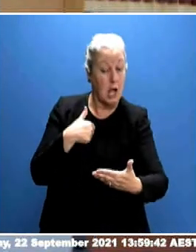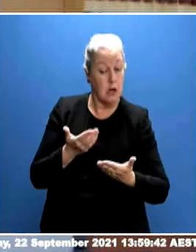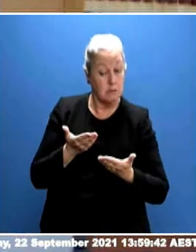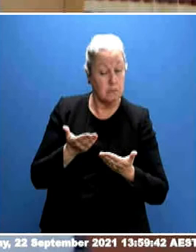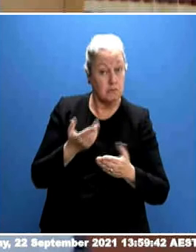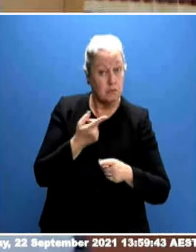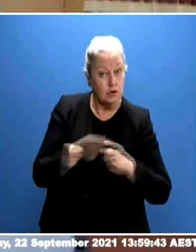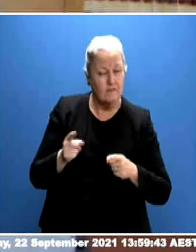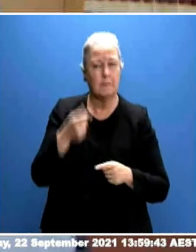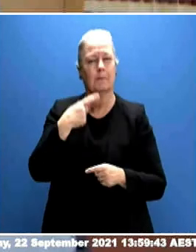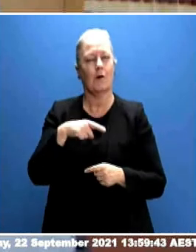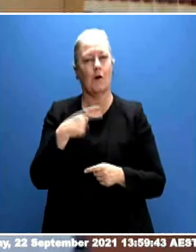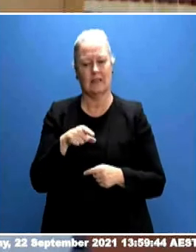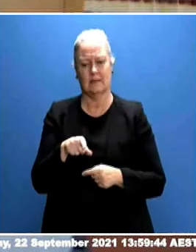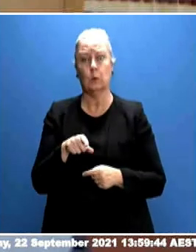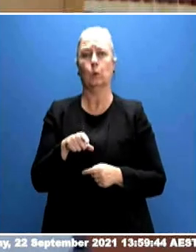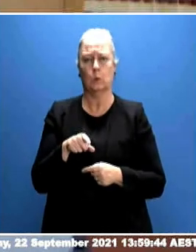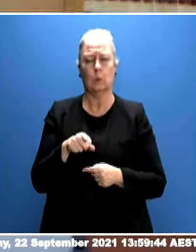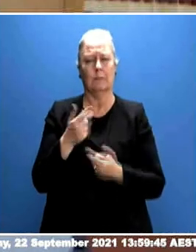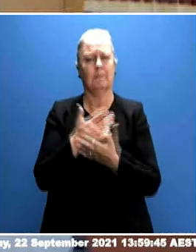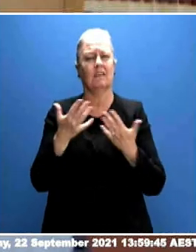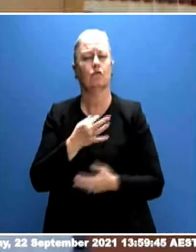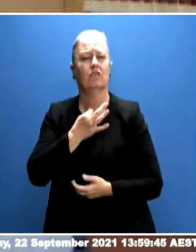Because of the immediate risk, we admit the child to make sure that that